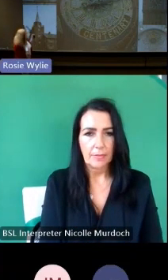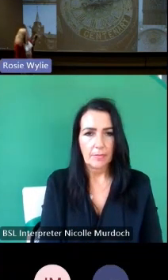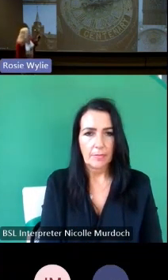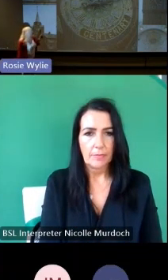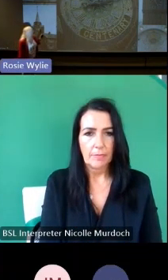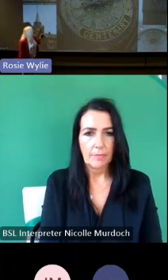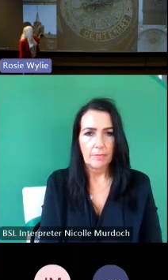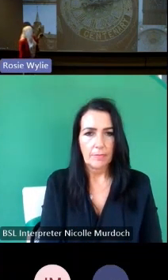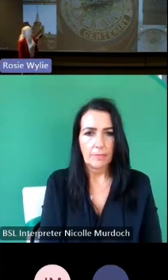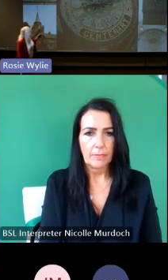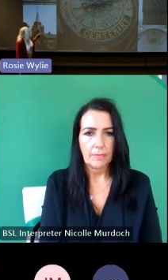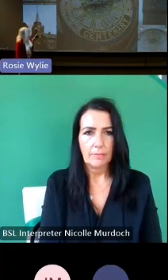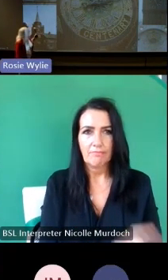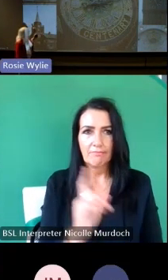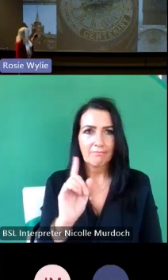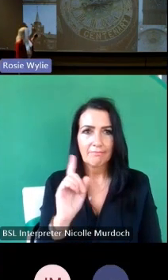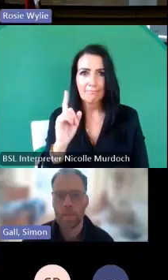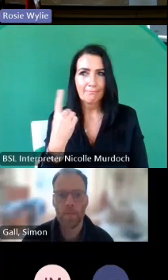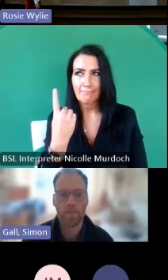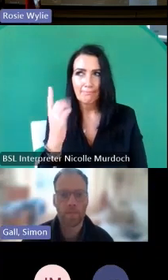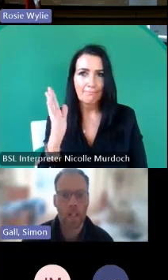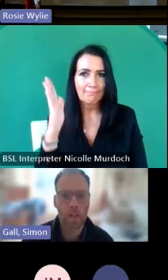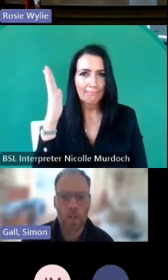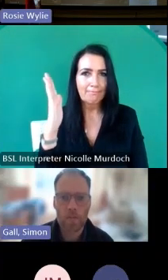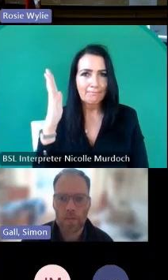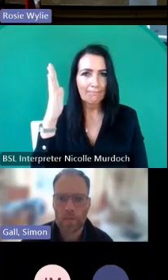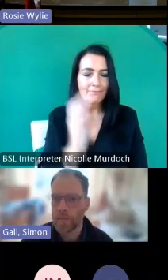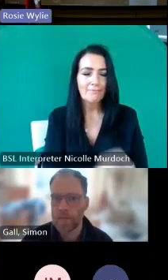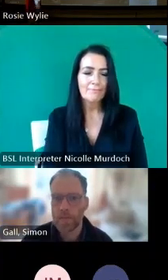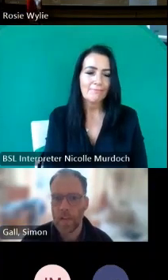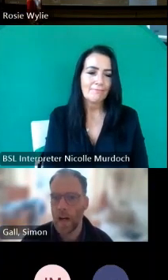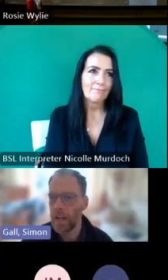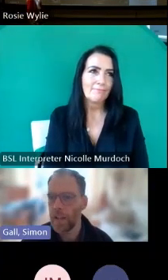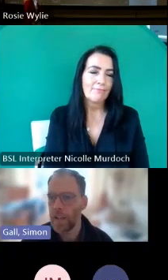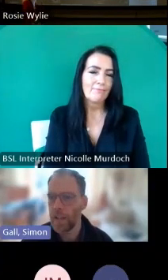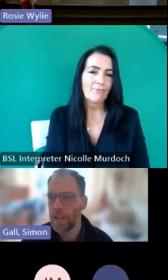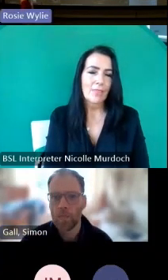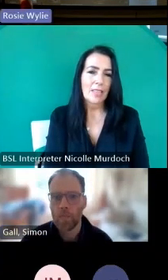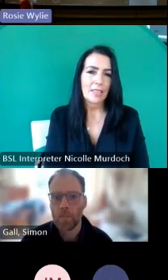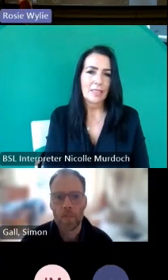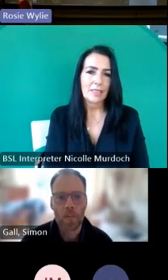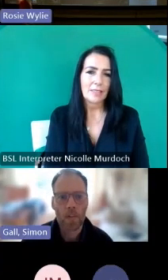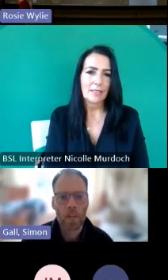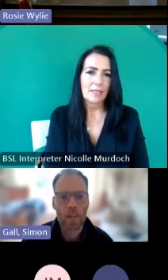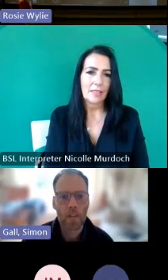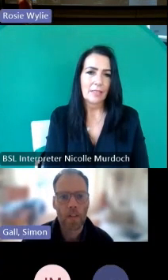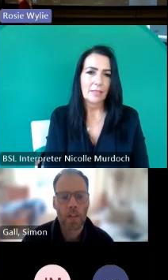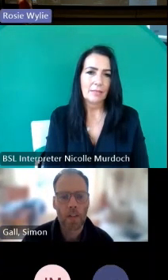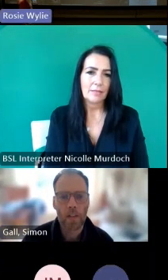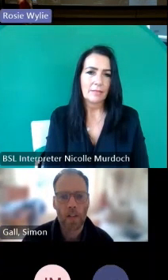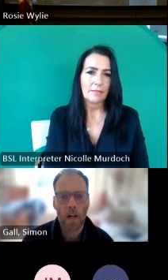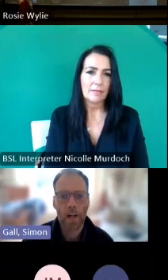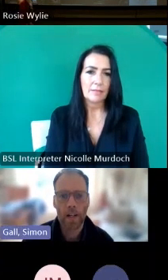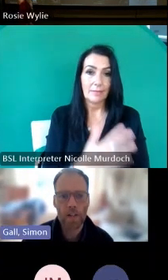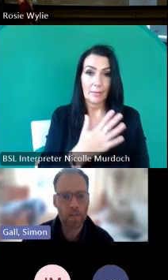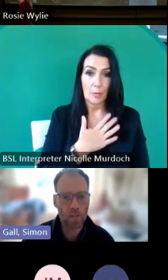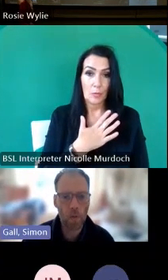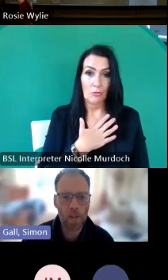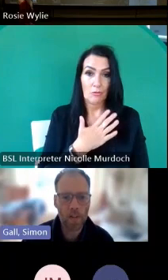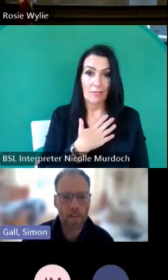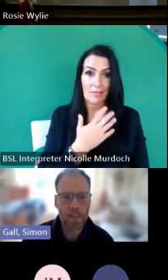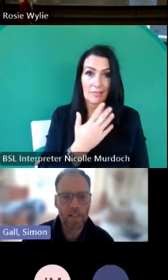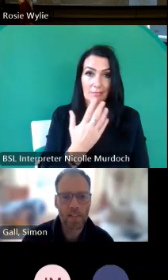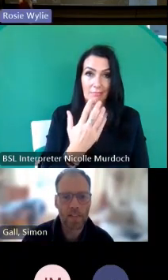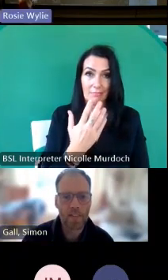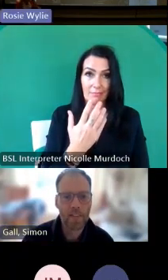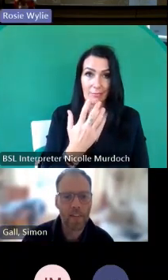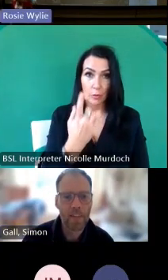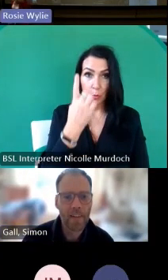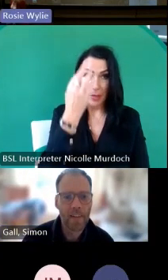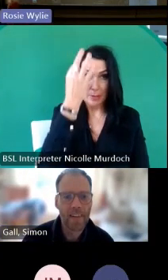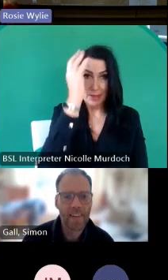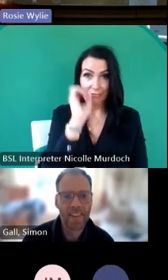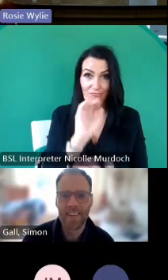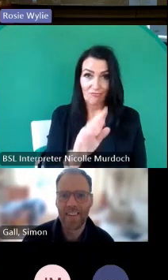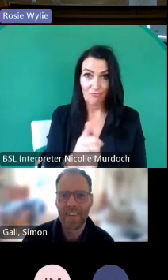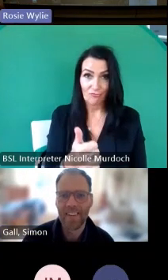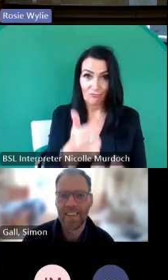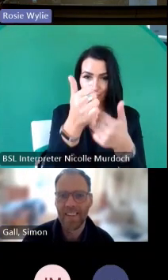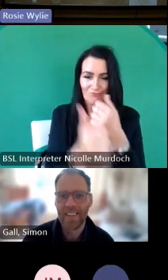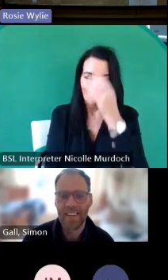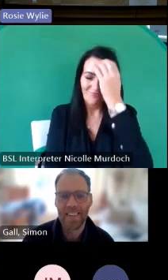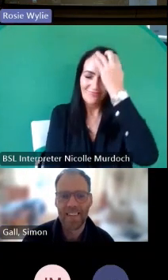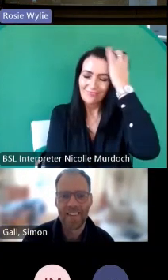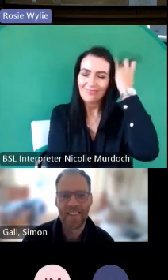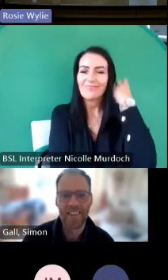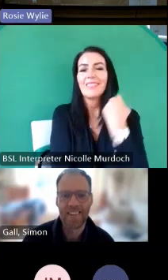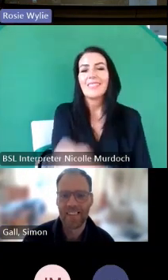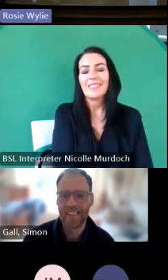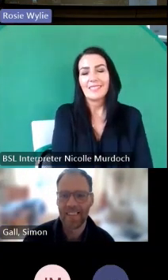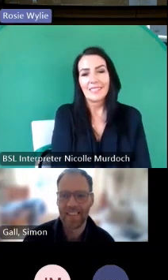hand hi hi would you like to do a minute uh if you've got one right your minute and starts right